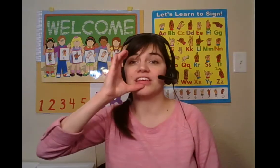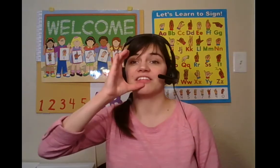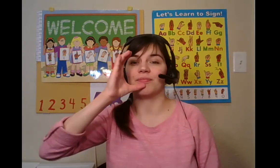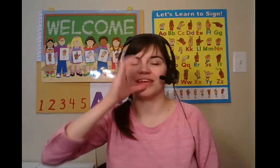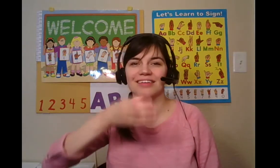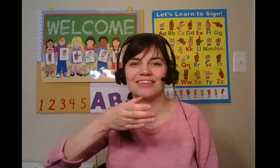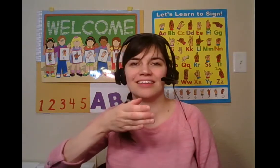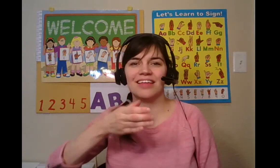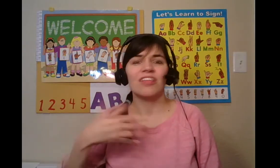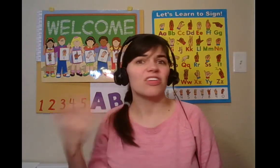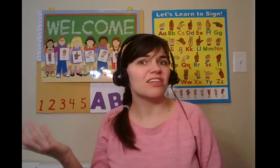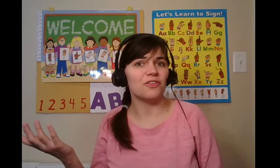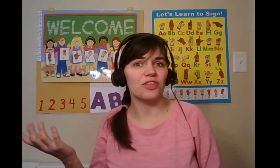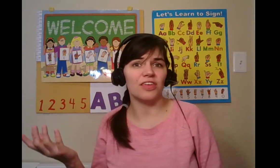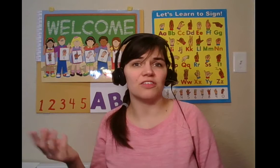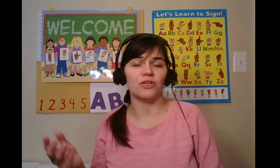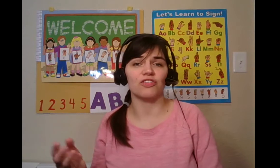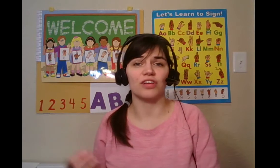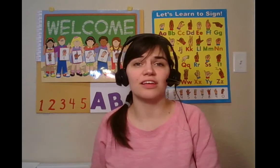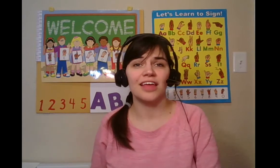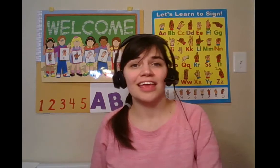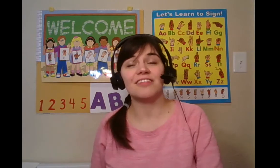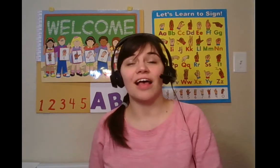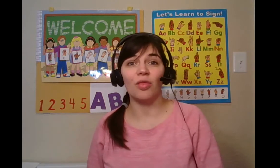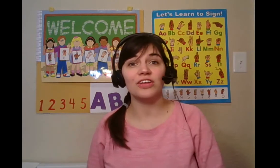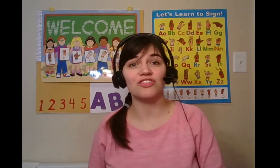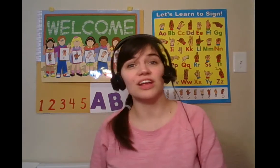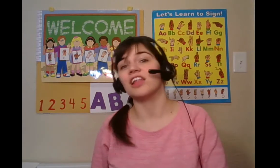something. There are different things you can drink. It's healthy to drink a lot of